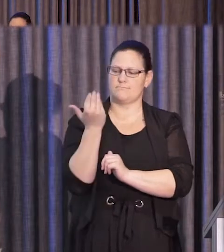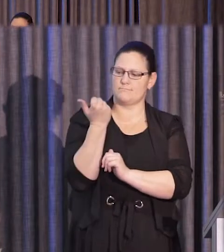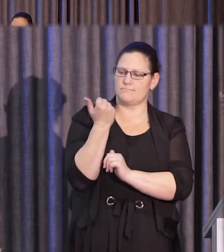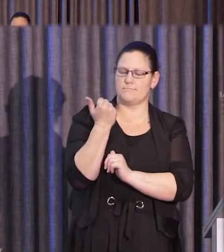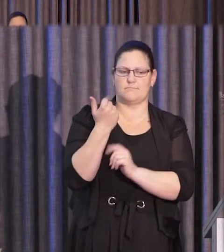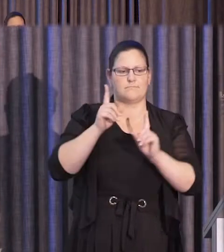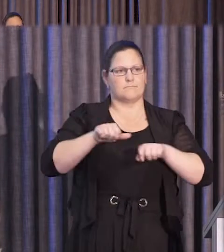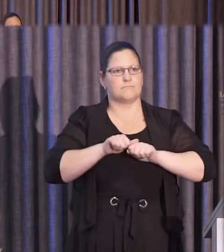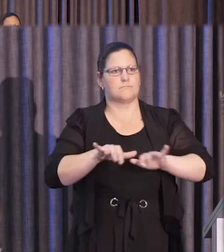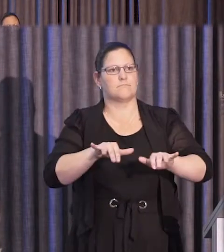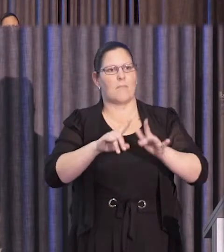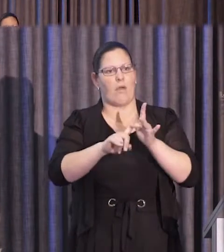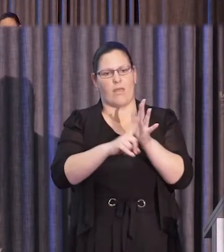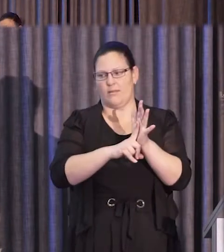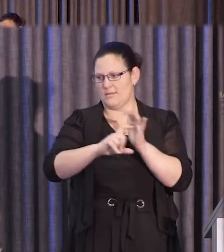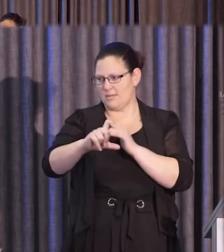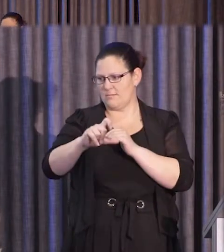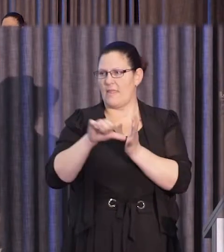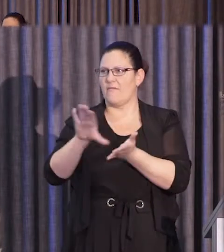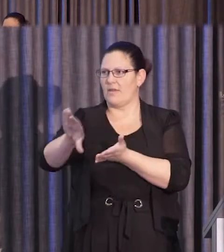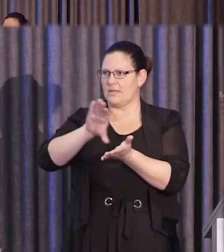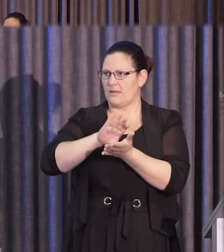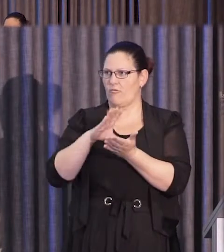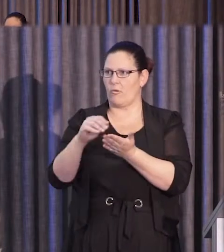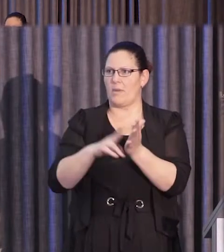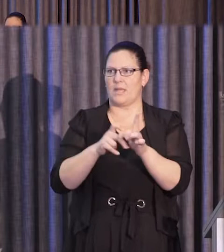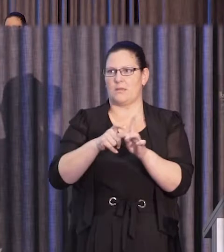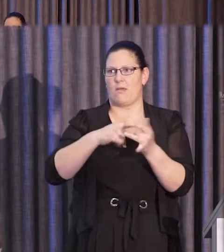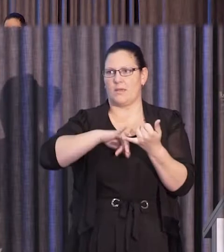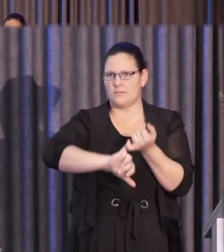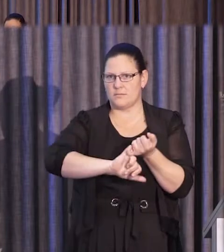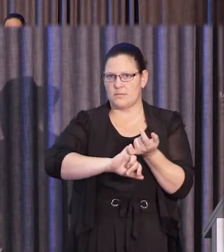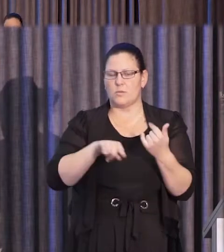It's the funding stream that they created to support people with disability,